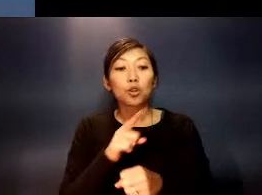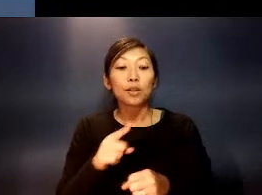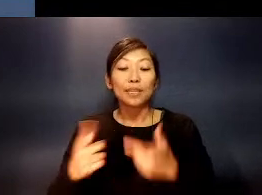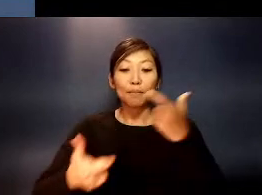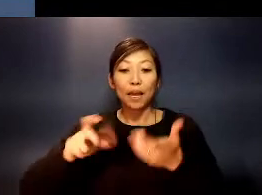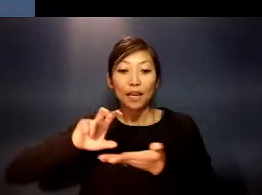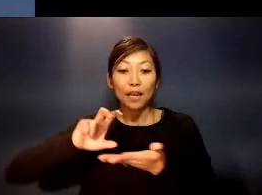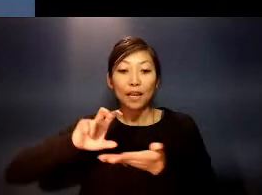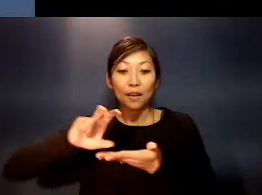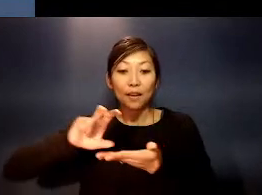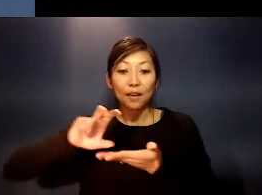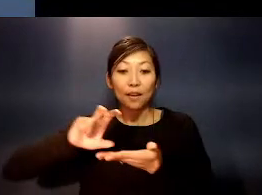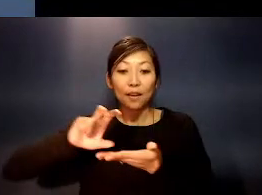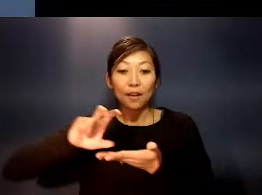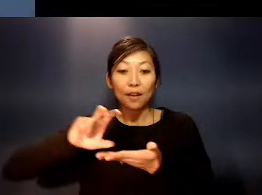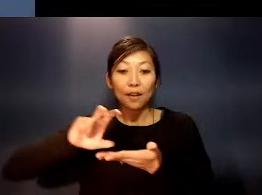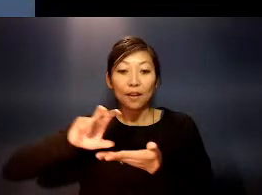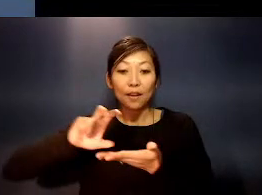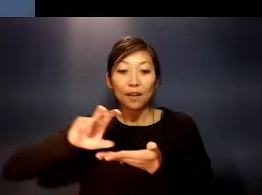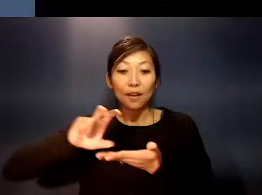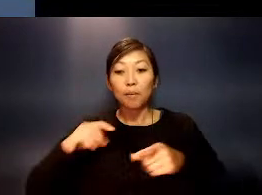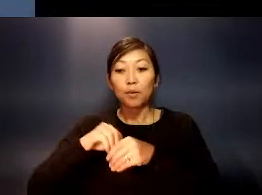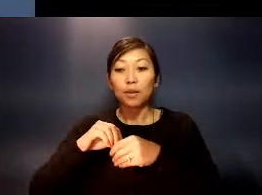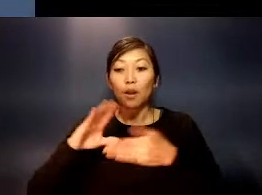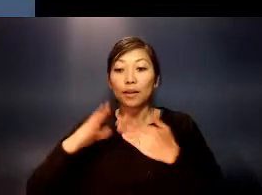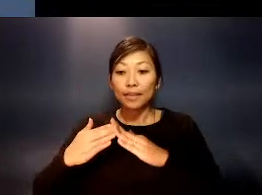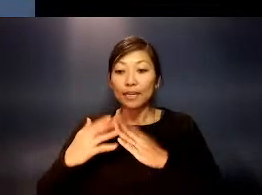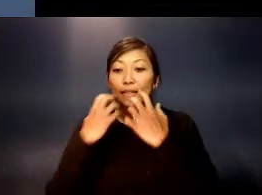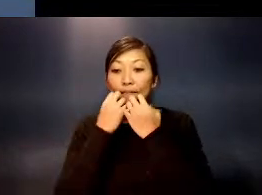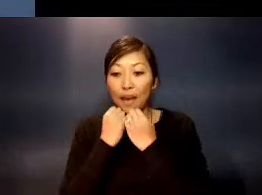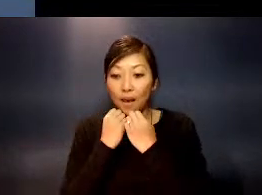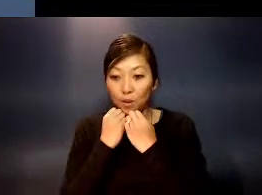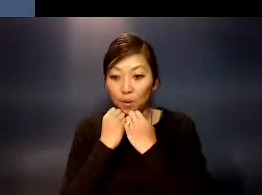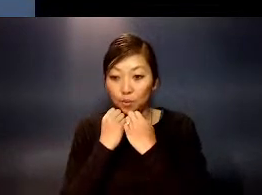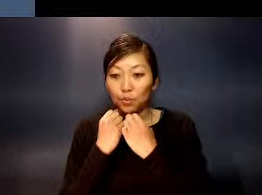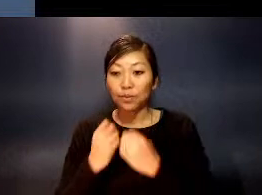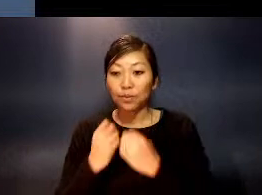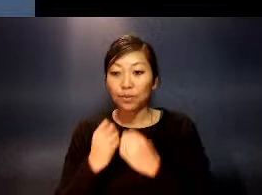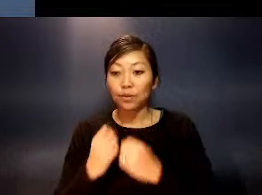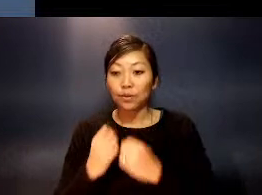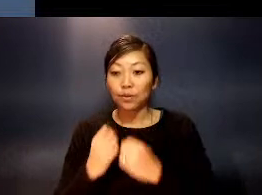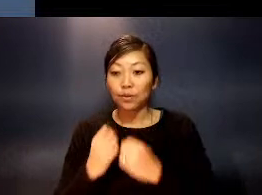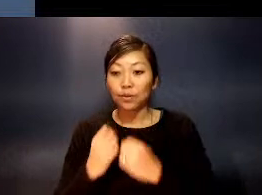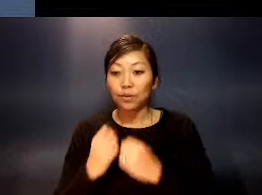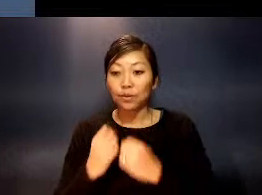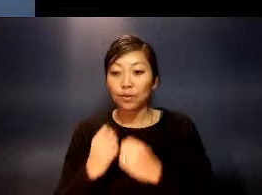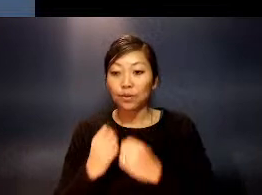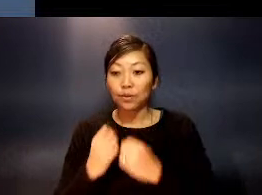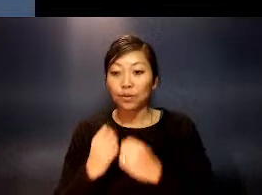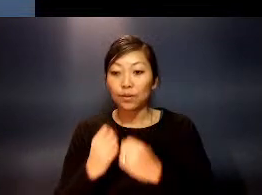≫ COUNCIL MEMBER CANO: AYE. ≫ Clerk: COUNCIL MEMBER REICH. ≫ COUNCIL MEMBER REICH: AYE. ≫ Clerk: COUNCIL MEMBER FLETCHER. ≫ COUNCIL MEMBER FLETCHER: AYE.